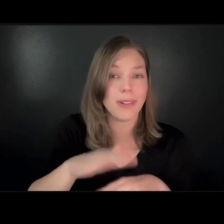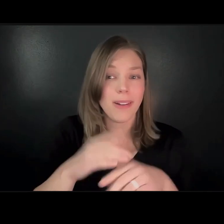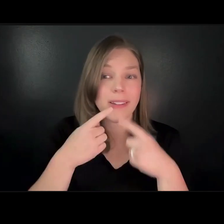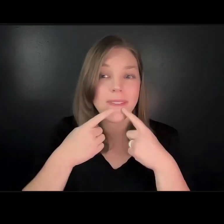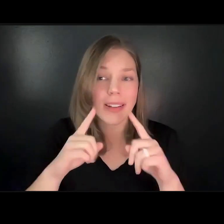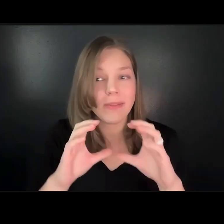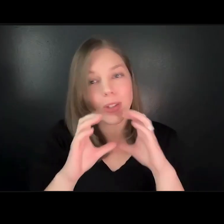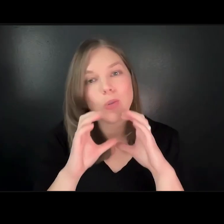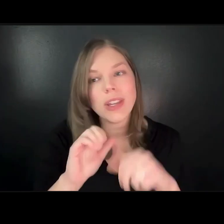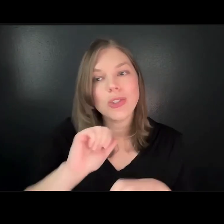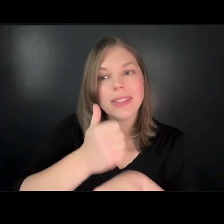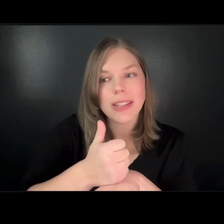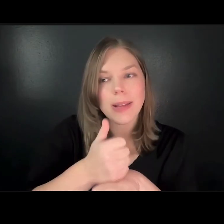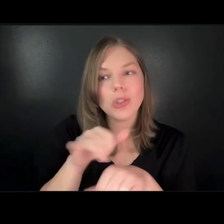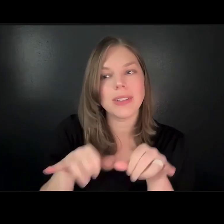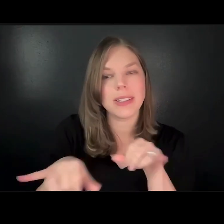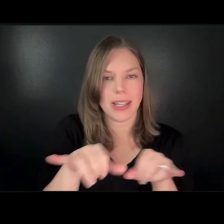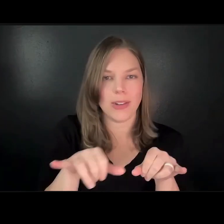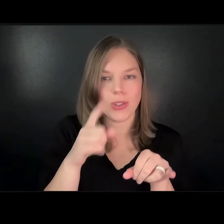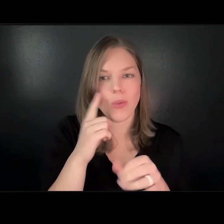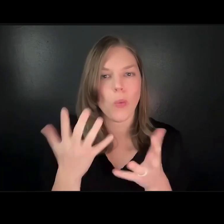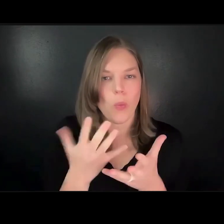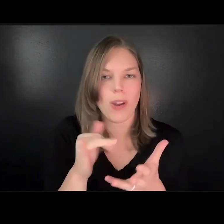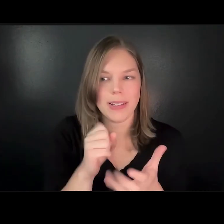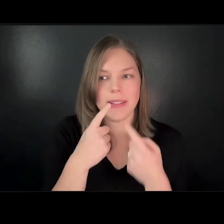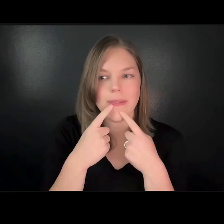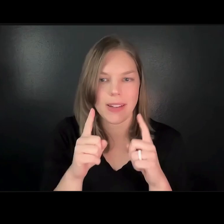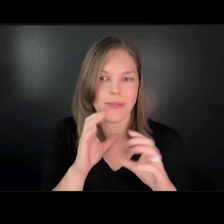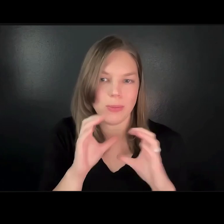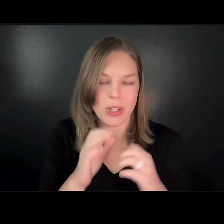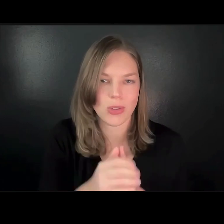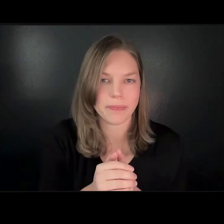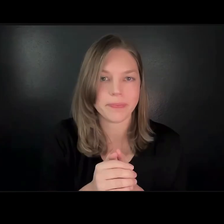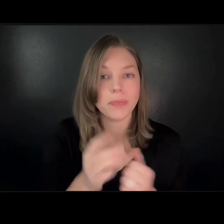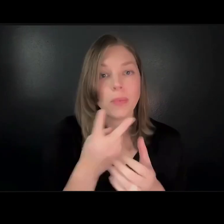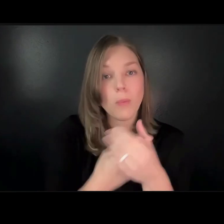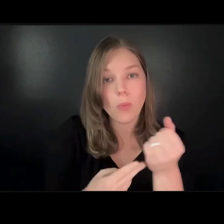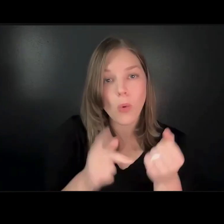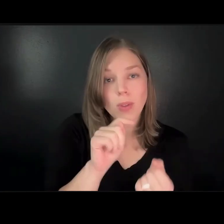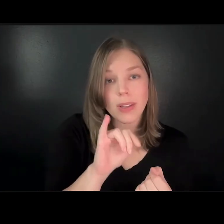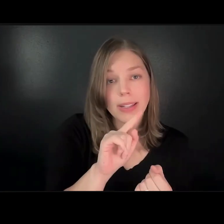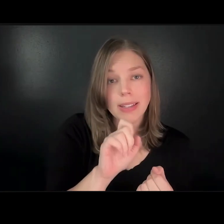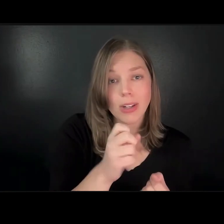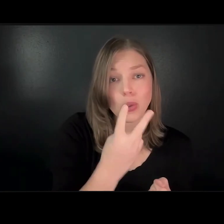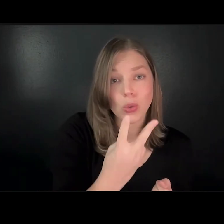or the DOJ, they have a document on effective communication, and it establishes the standards for effective communication.